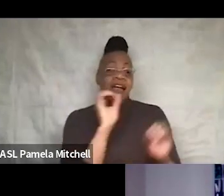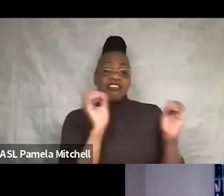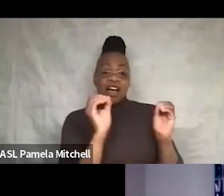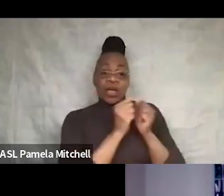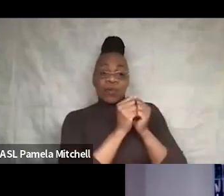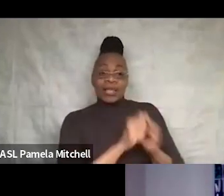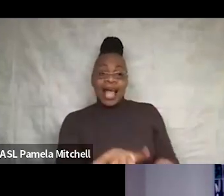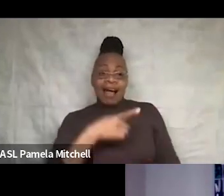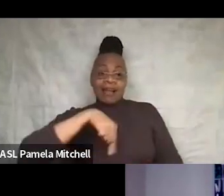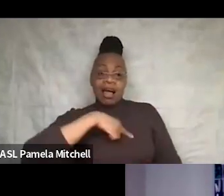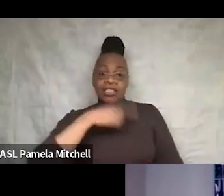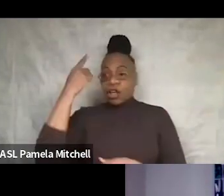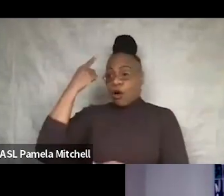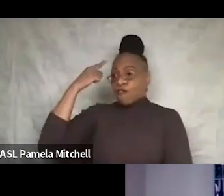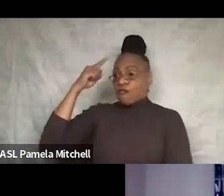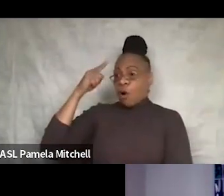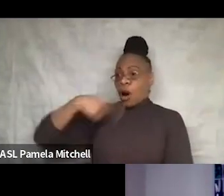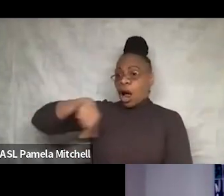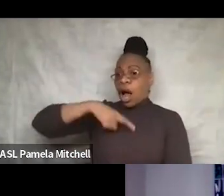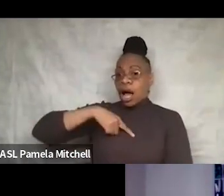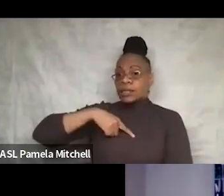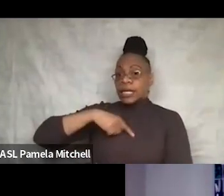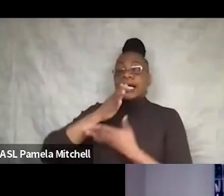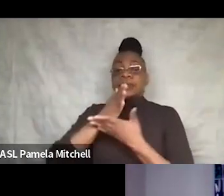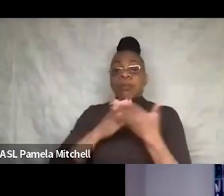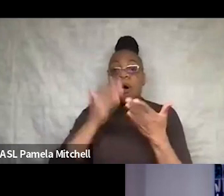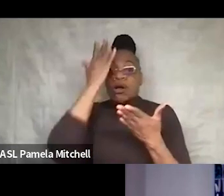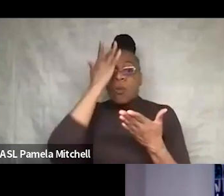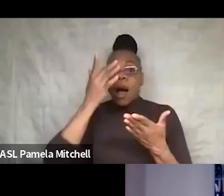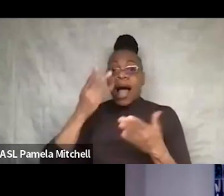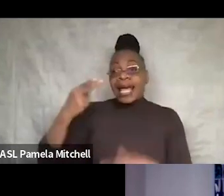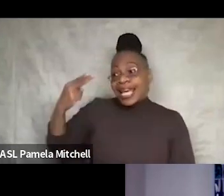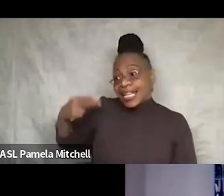And I think that's part of it, is because we have seen historically,